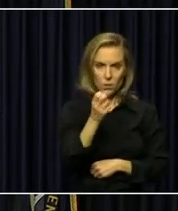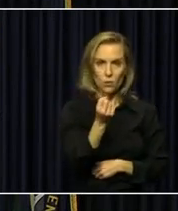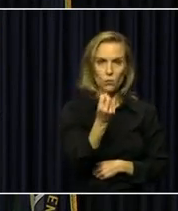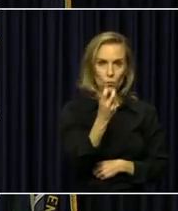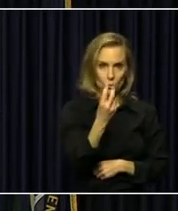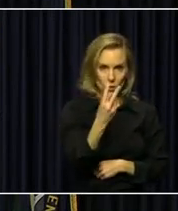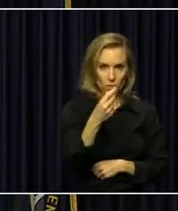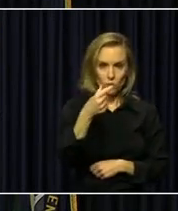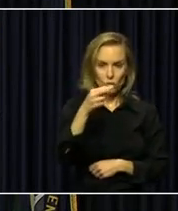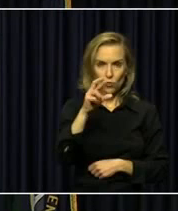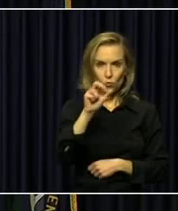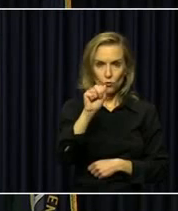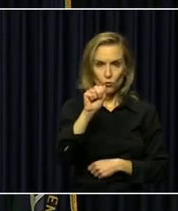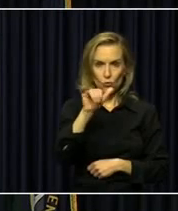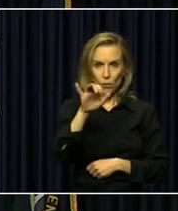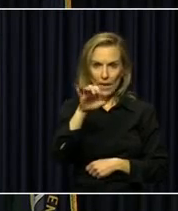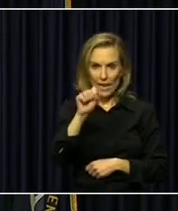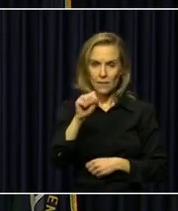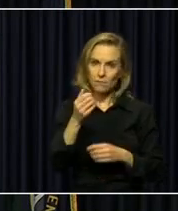KENTON.